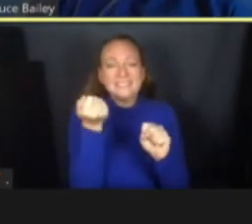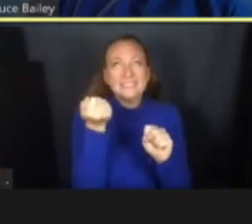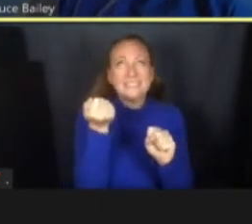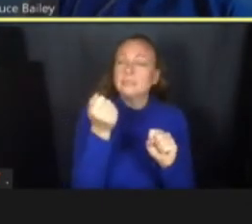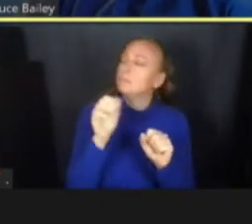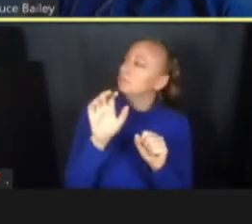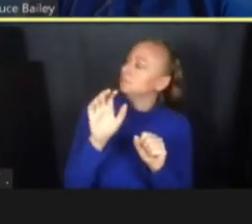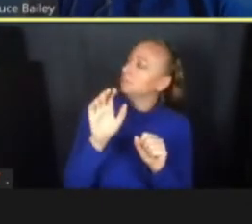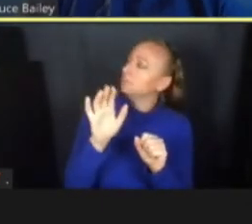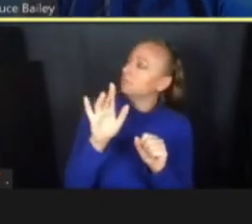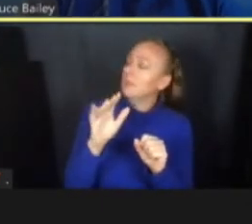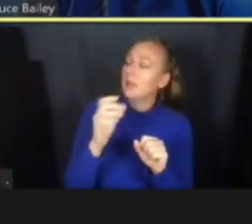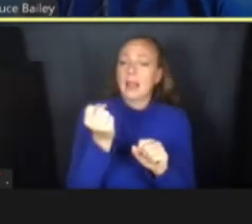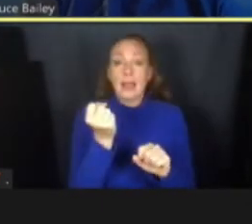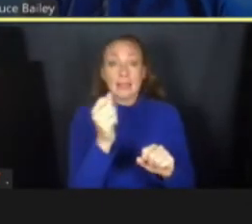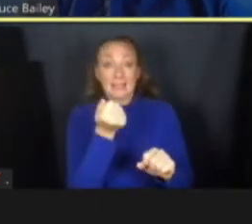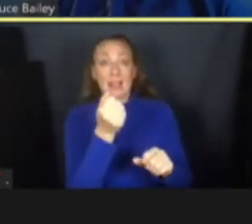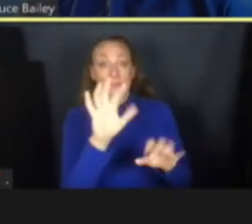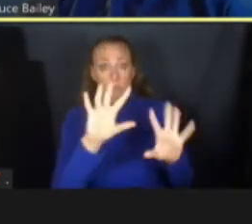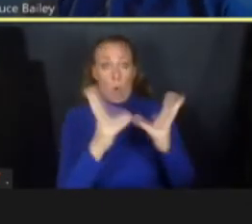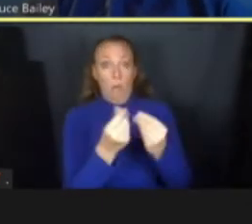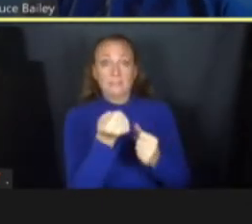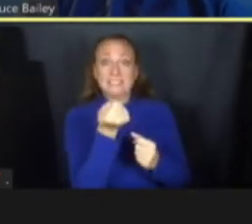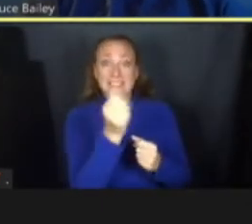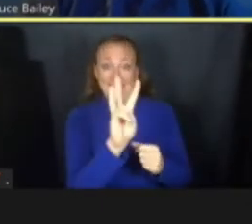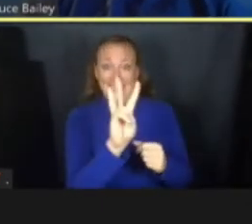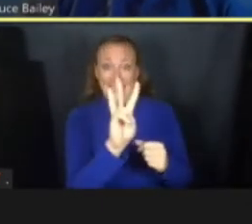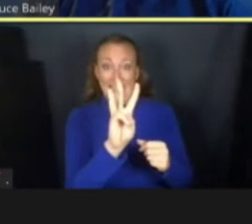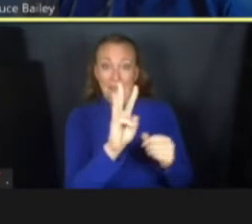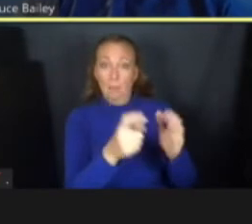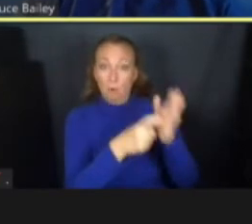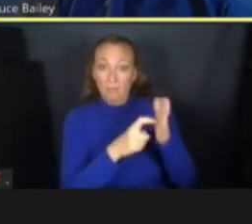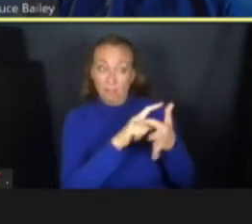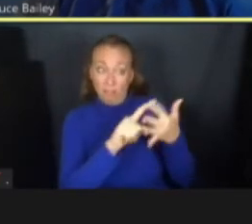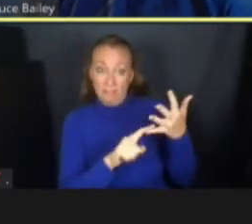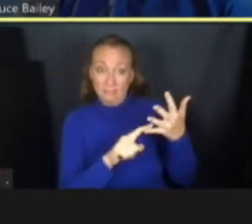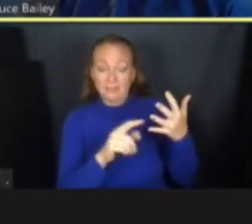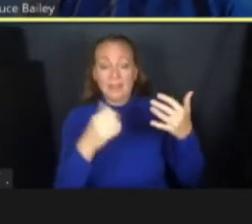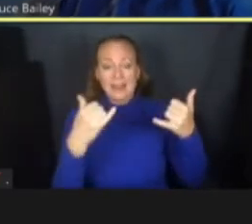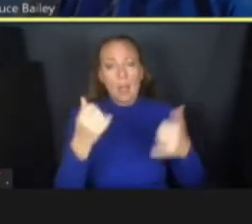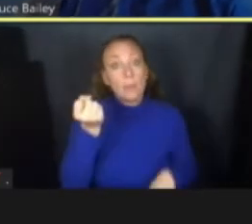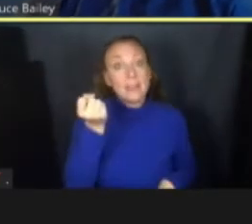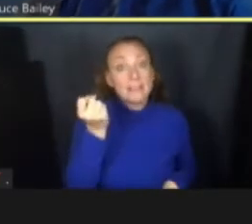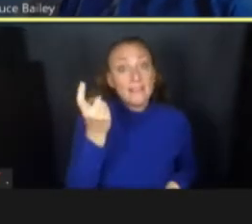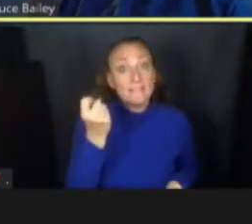I'm sorry, 11 out of 16 of our provisions, are nearly verbatim from those Priority 1 checkpoints.